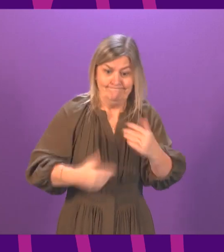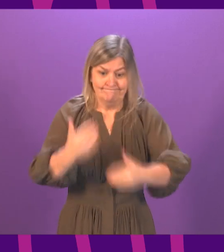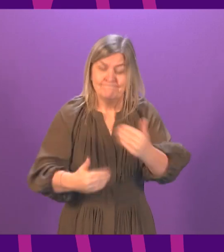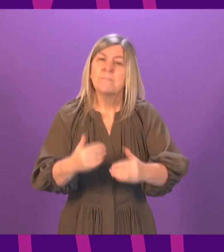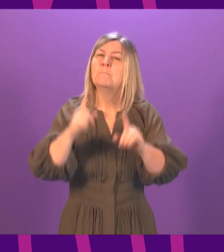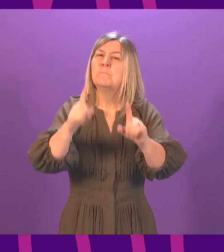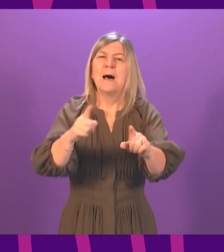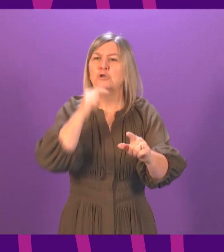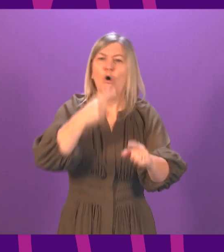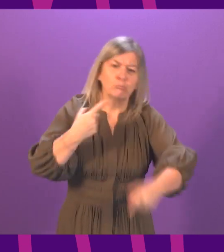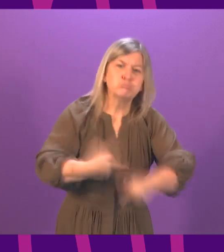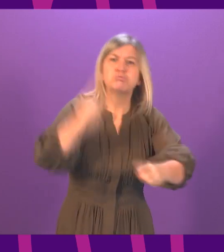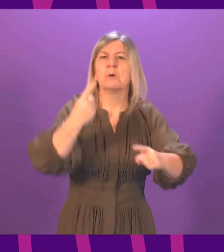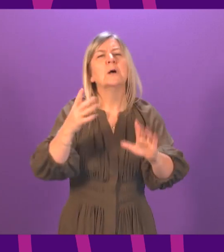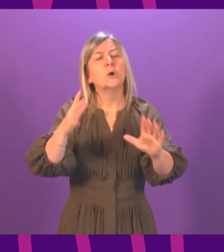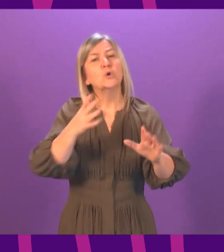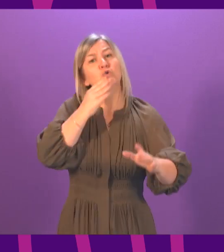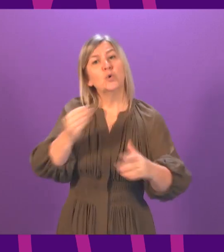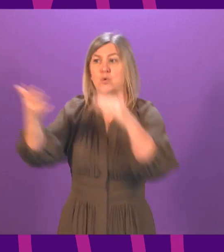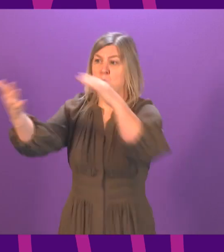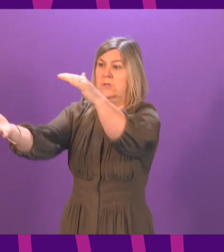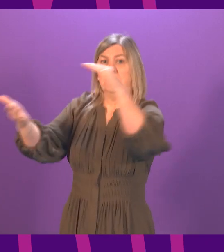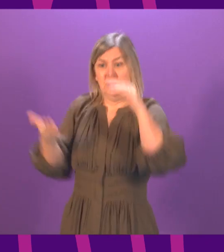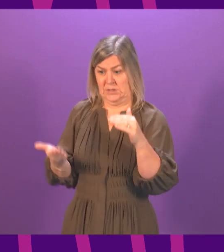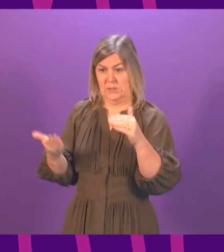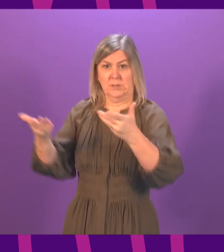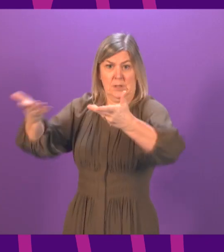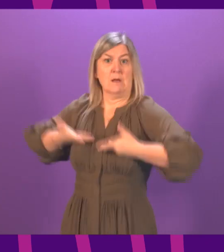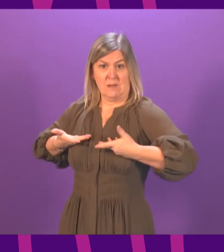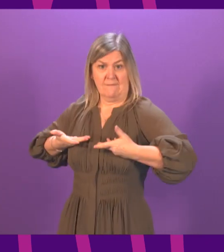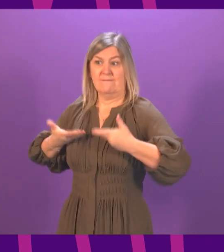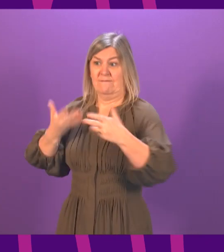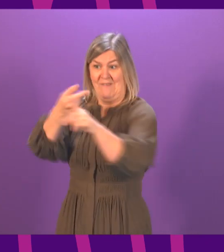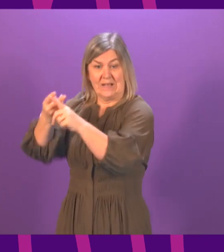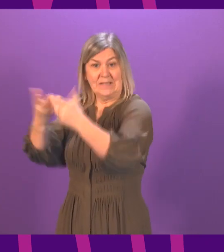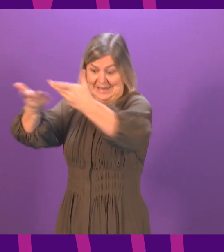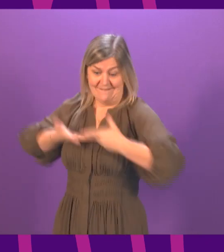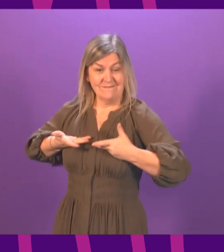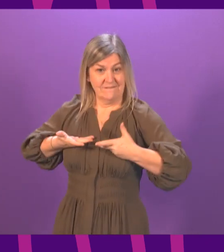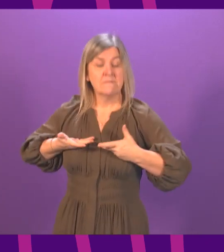are using the supplies that we have in a way that ensures that we can meet and, if possible, exceed